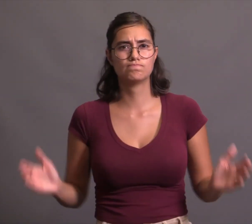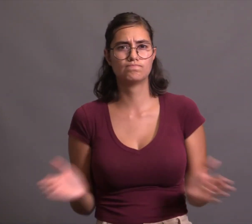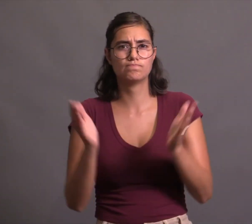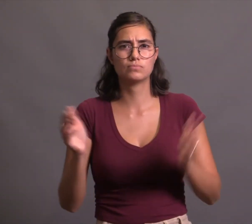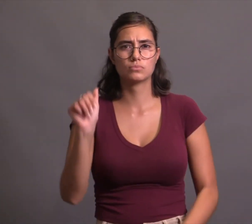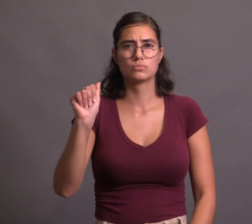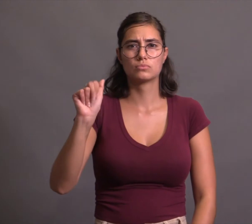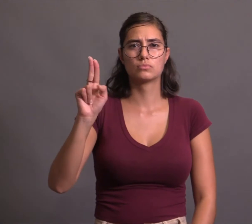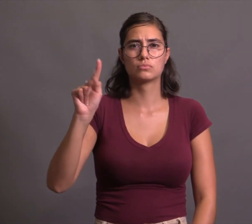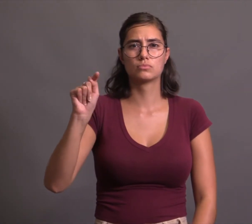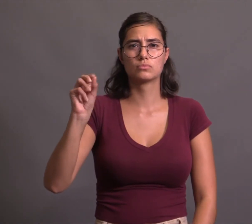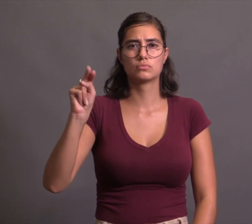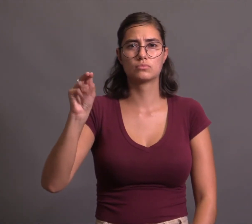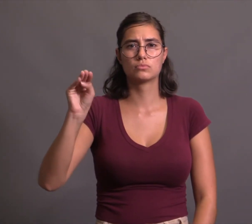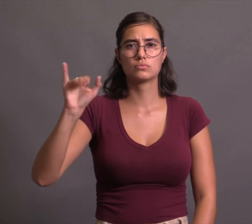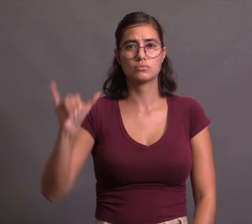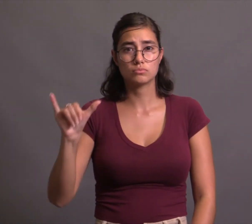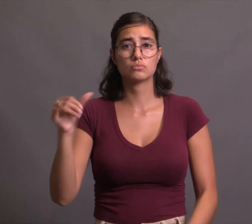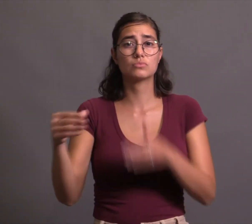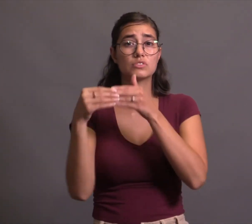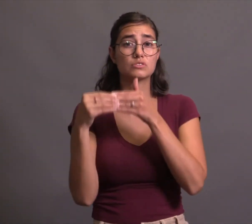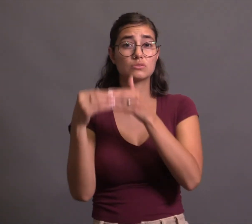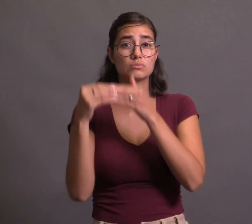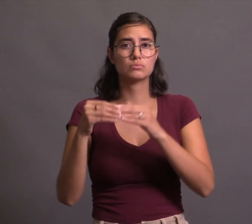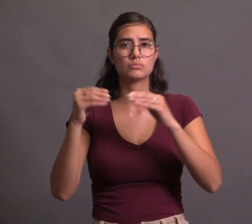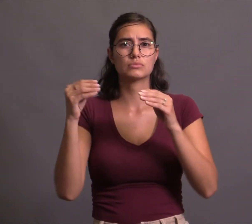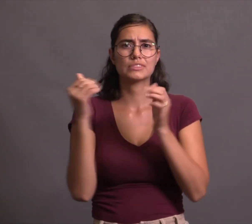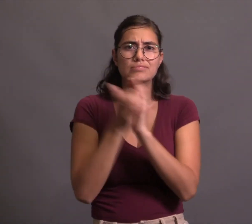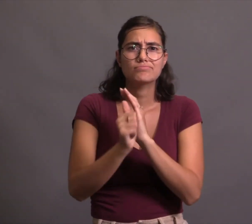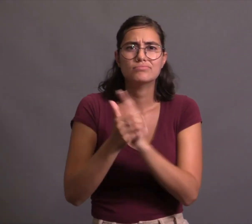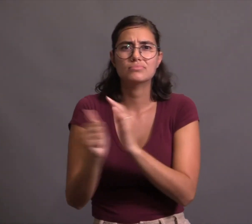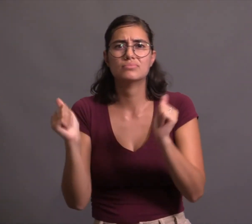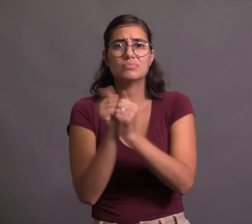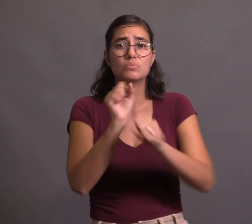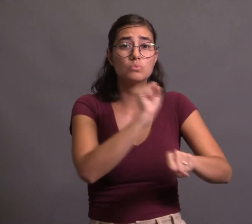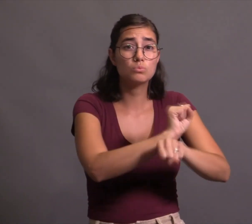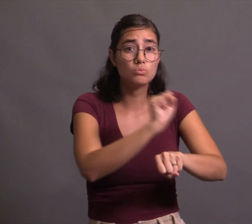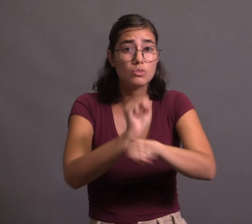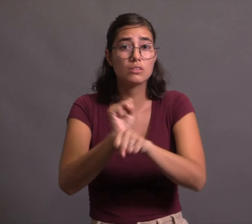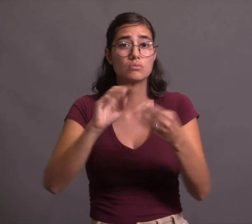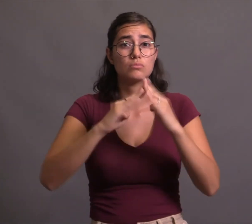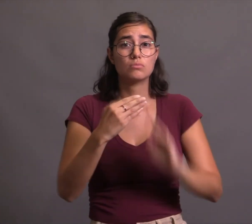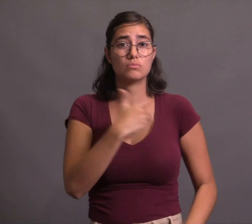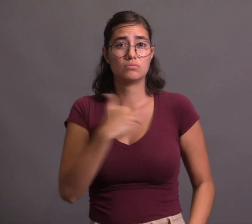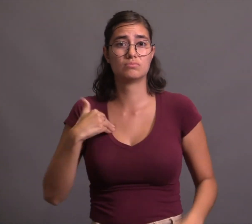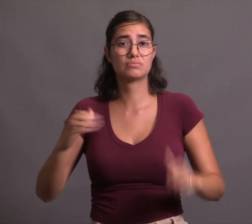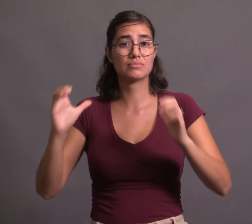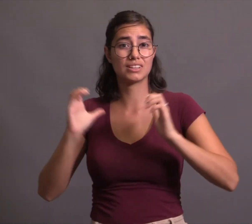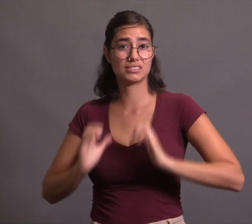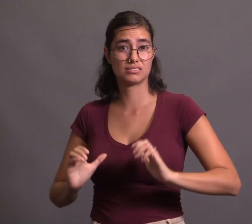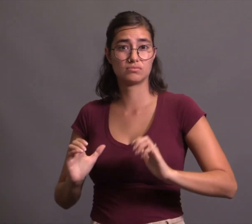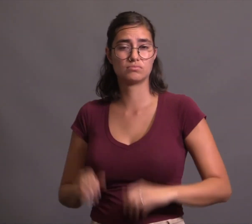Cultivate autonomy and leadership skills with employees, community members, and clients.